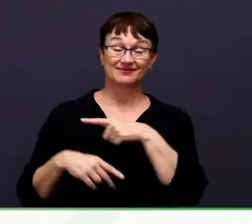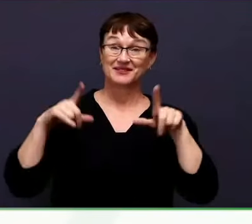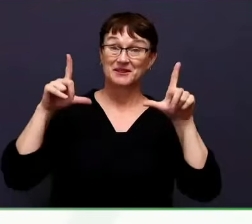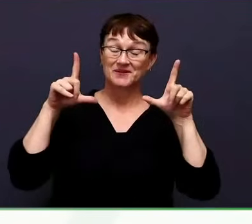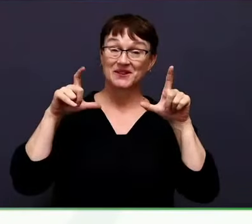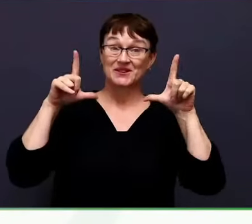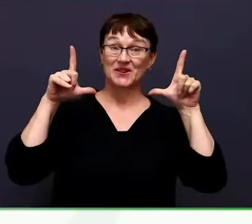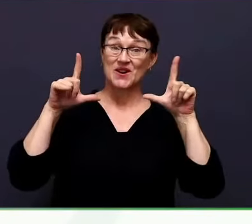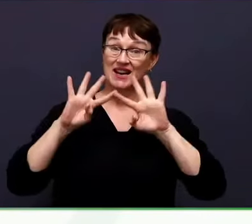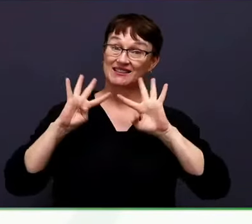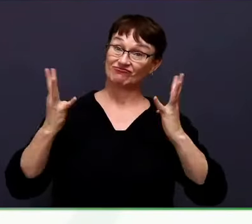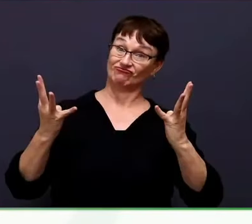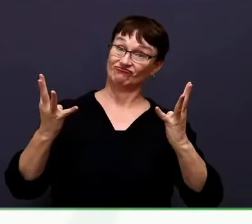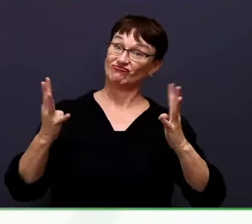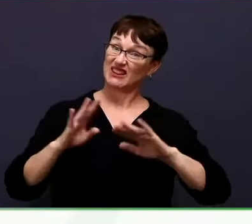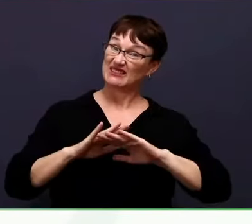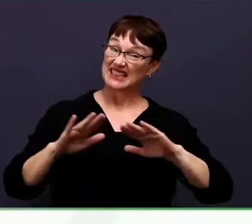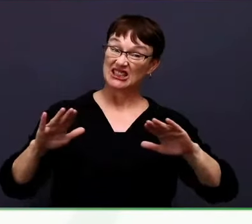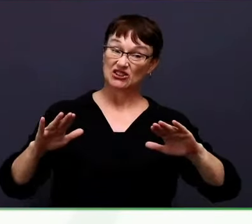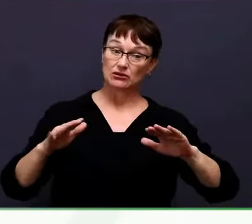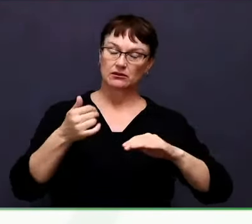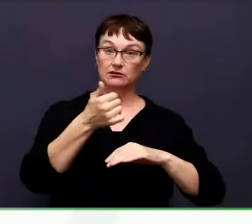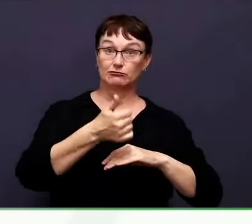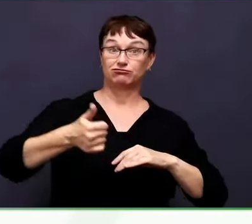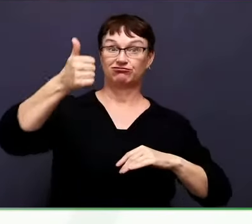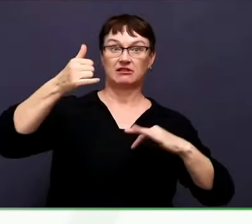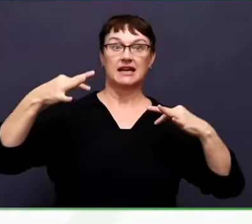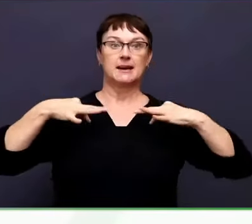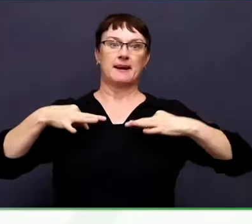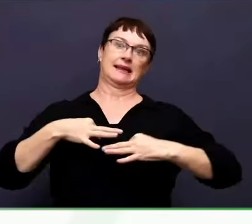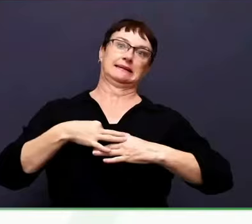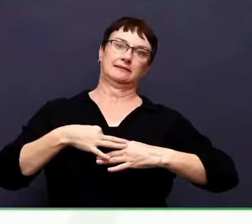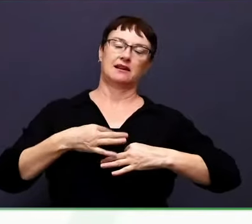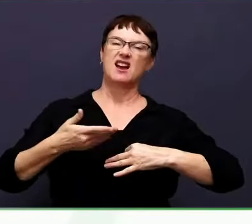with a former minister, of welfare.